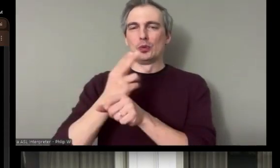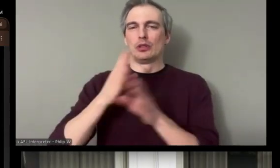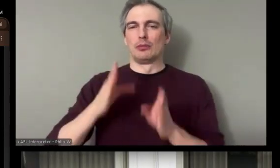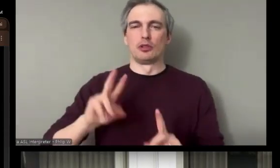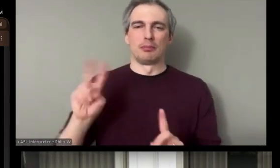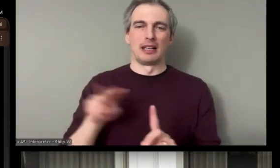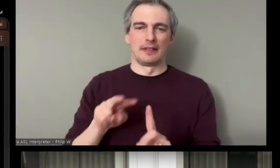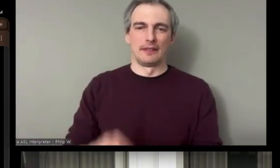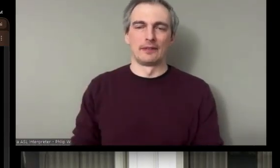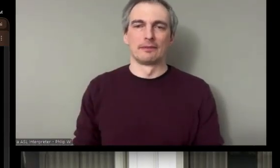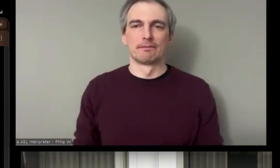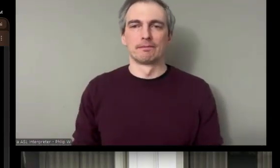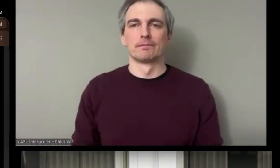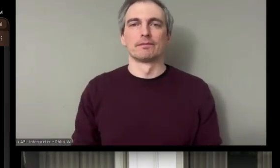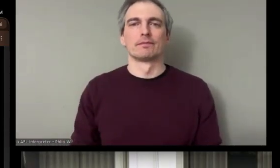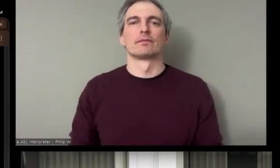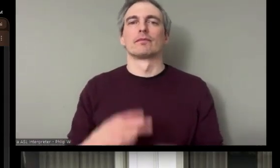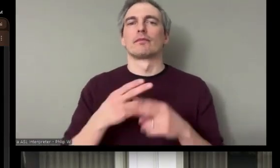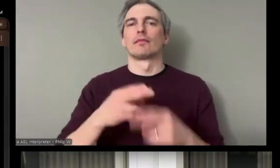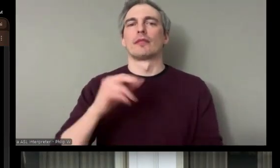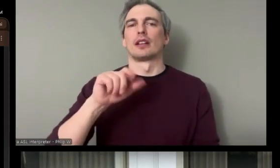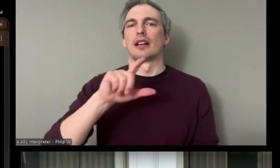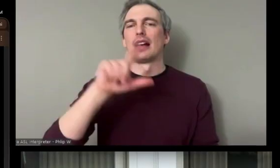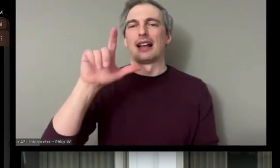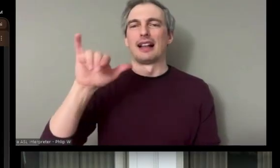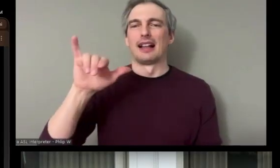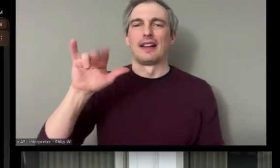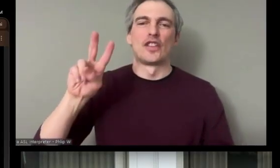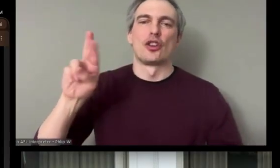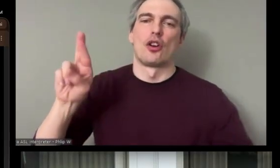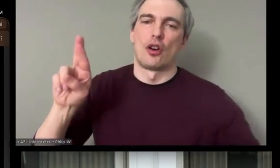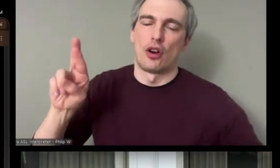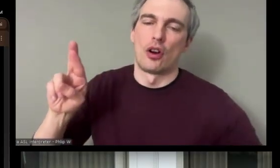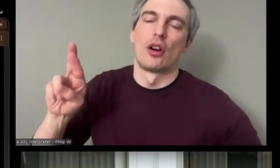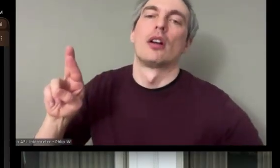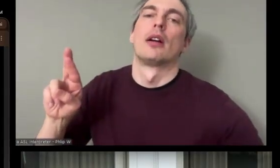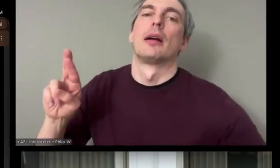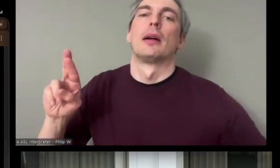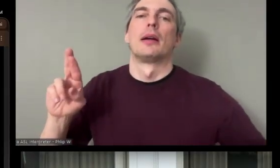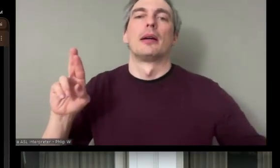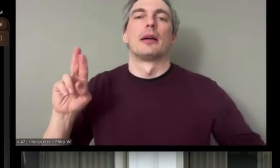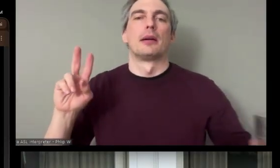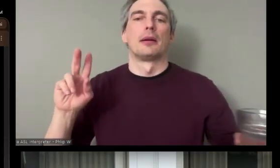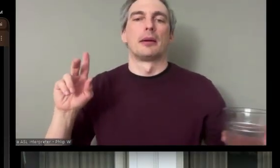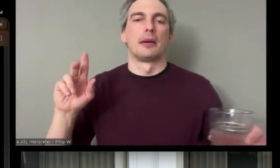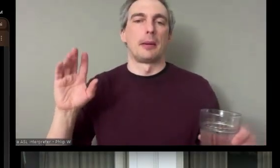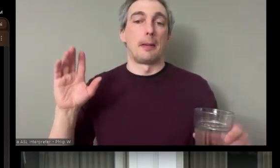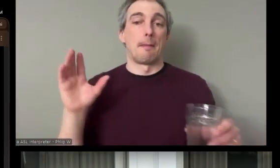It's called a11yVR meetup. Accessibility Virtual Reality. Okay. Meryl is here. That's great. Meryl is here.